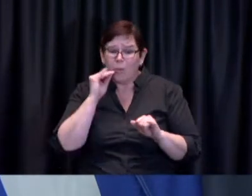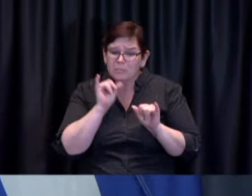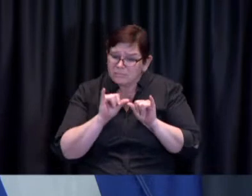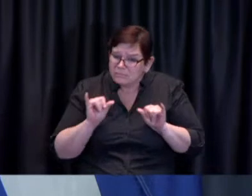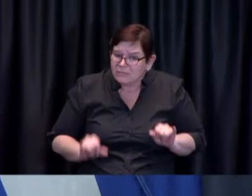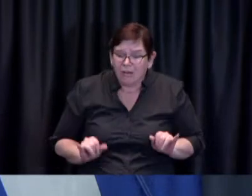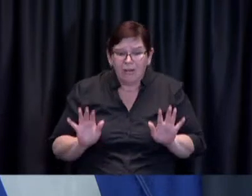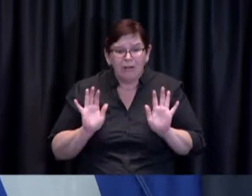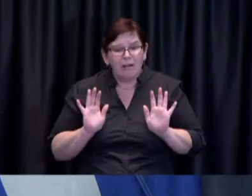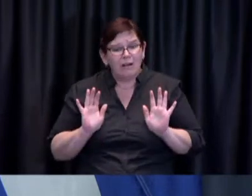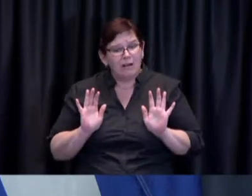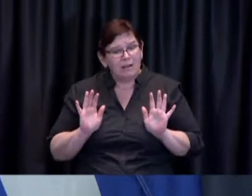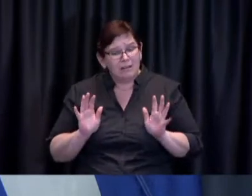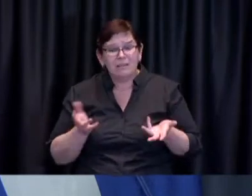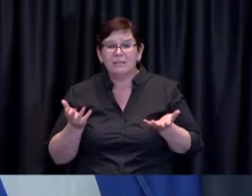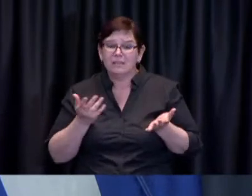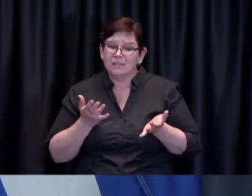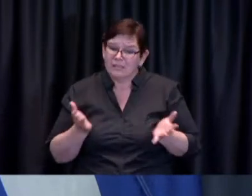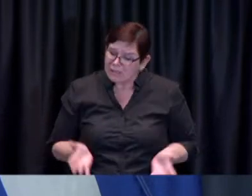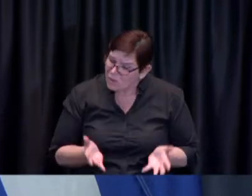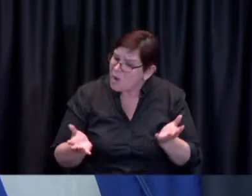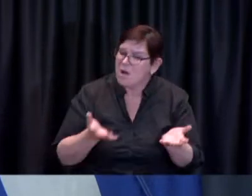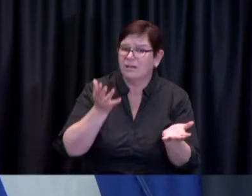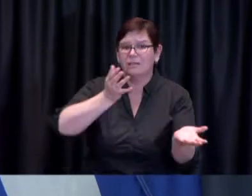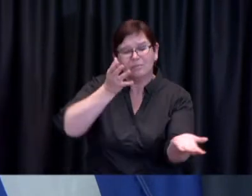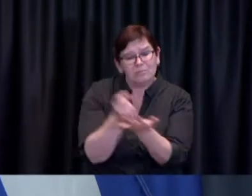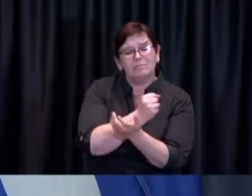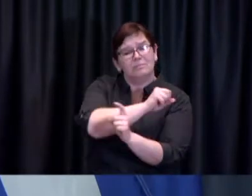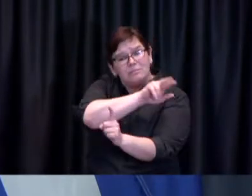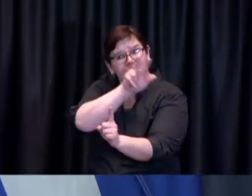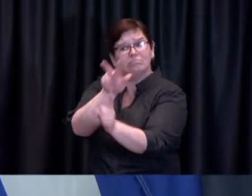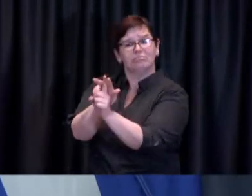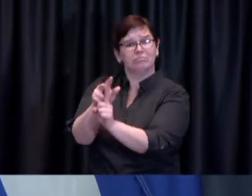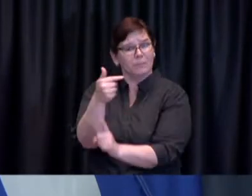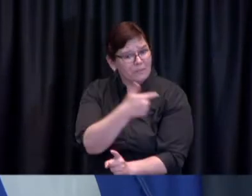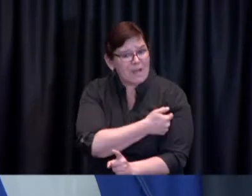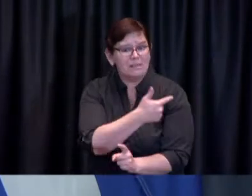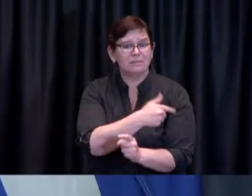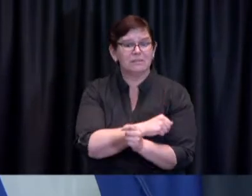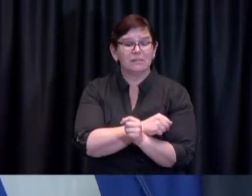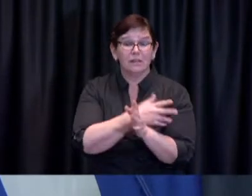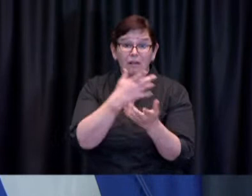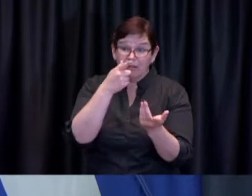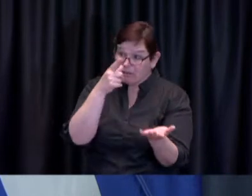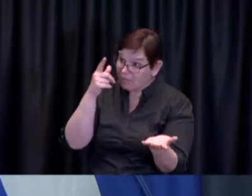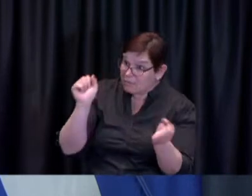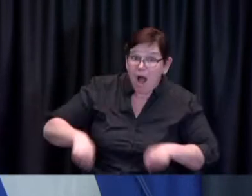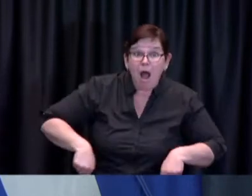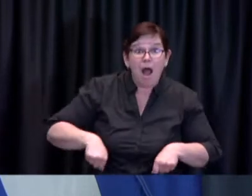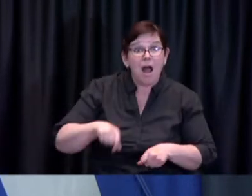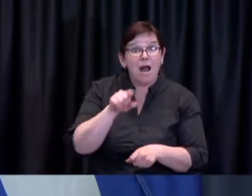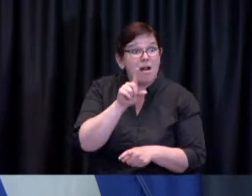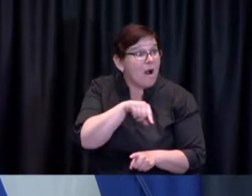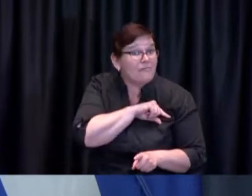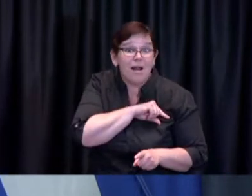get vaccine uh when you know they're able to do so but to to aim for uh staying as close to home